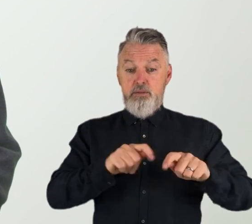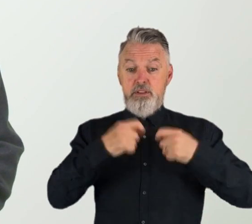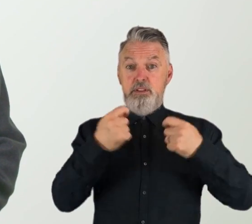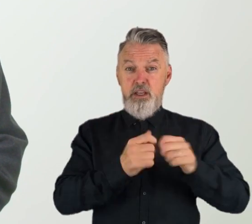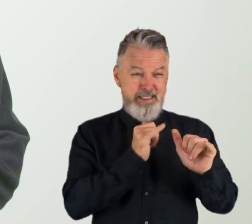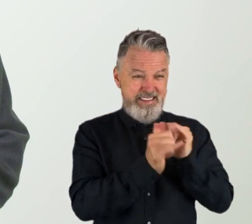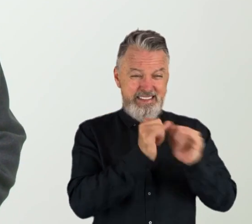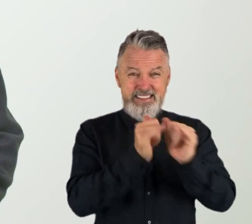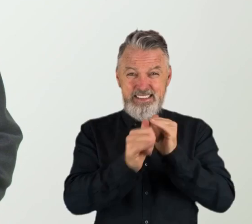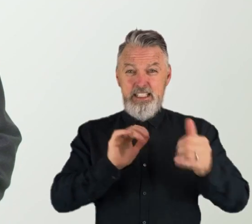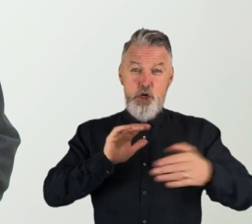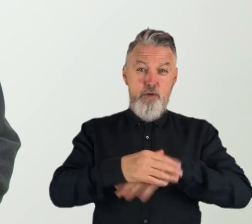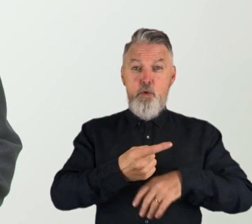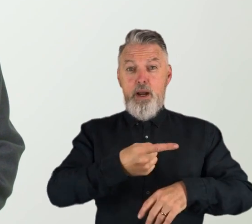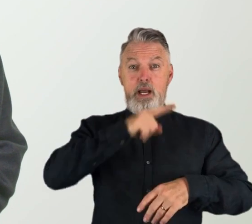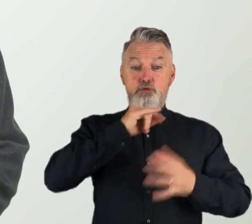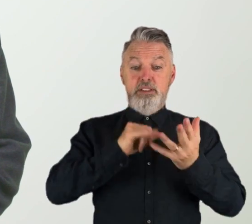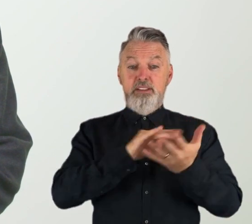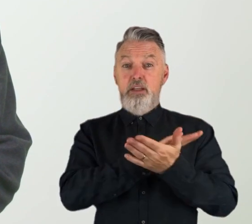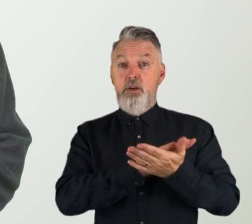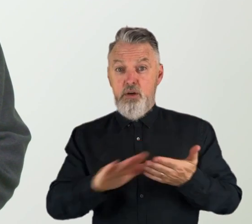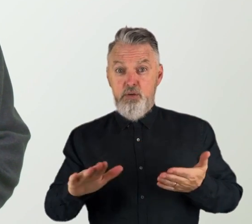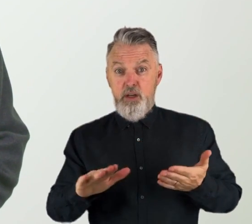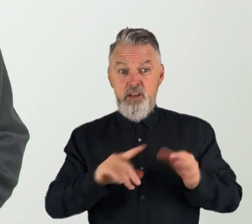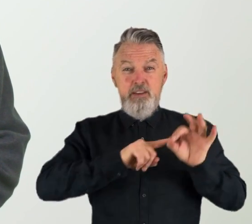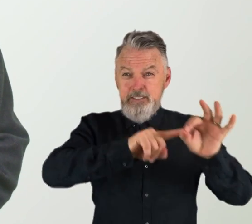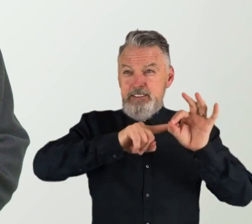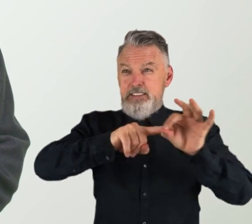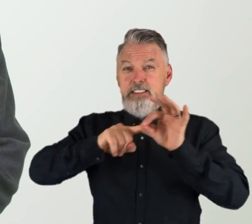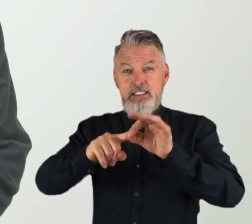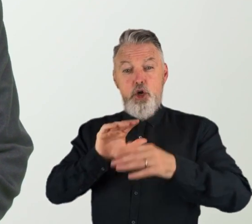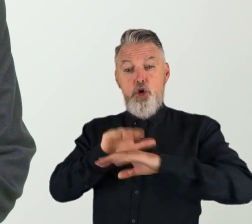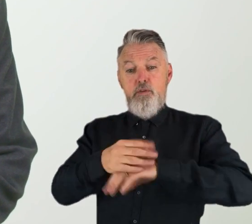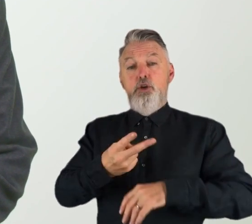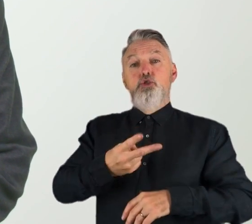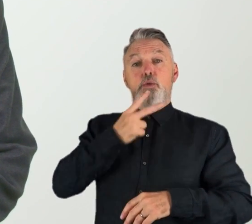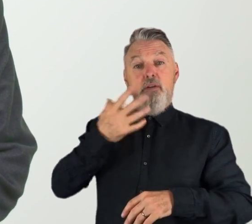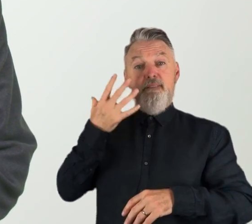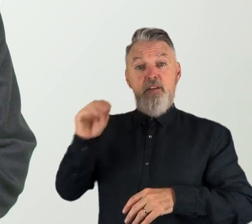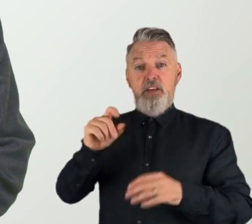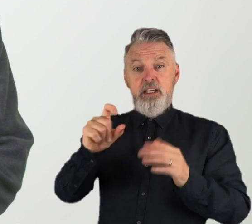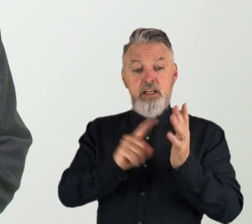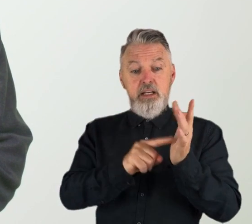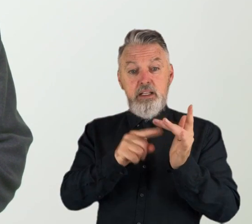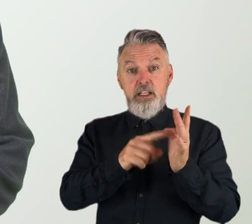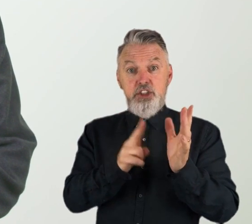with more than 100 stakeholders and surveyed more than 250 clinicians in over 38 countries